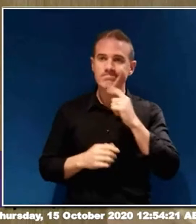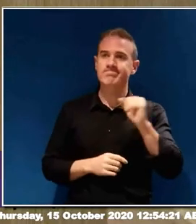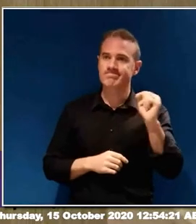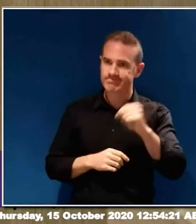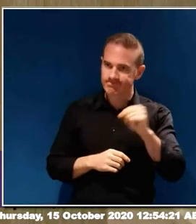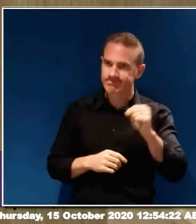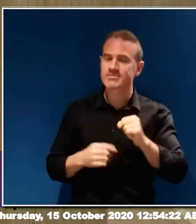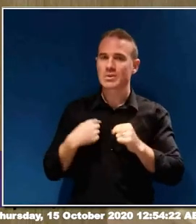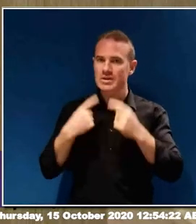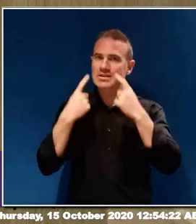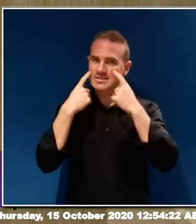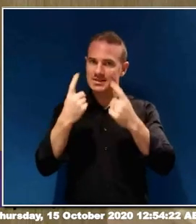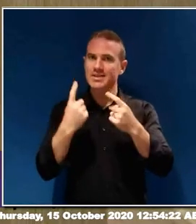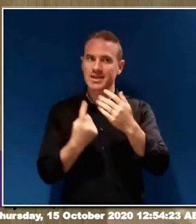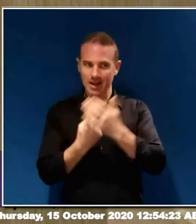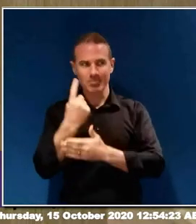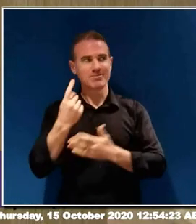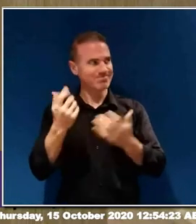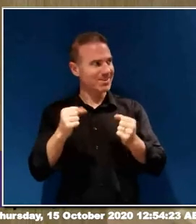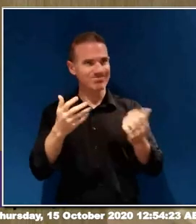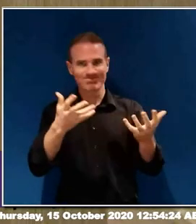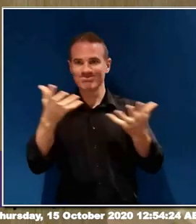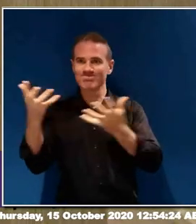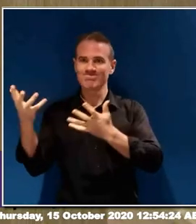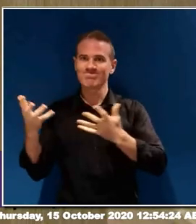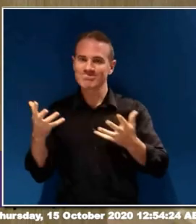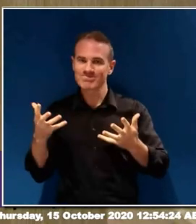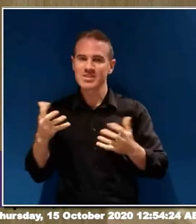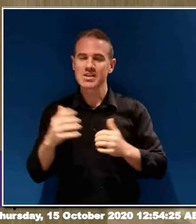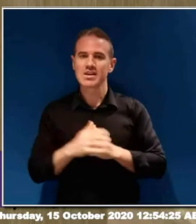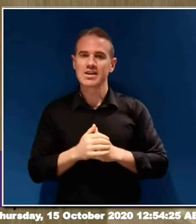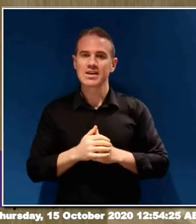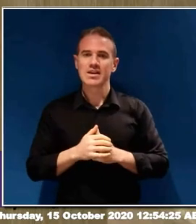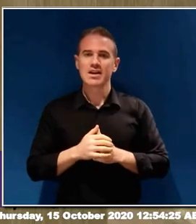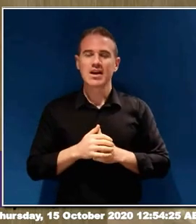without actually going in and interrogating the OneSchool data.